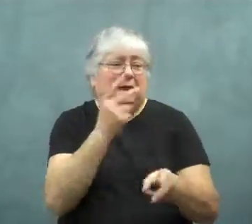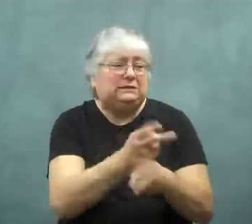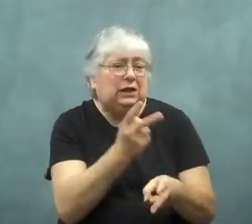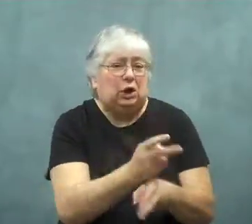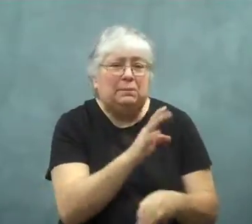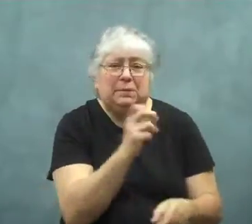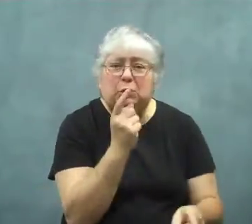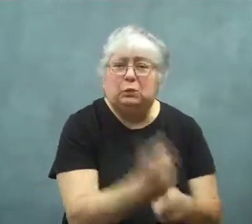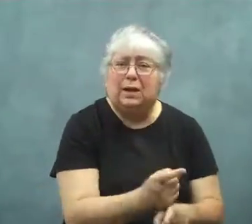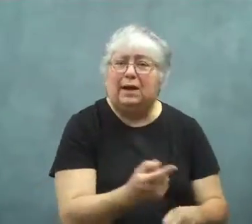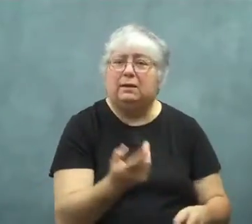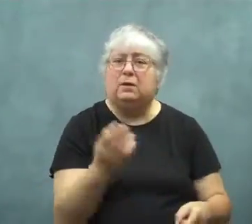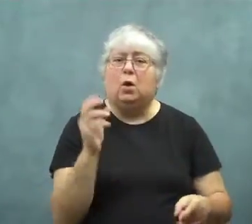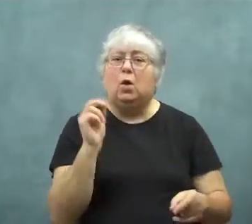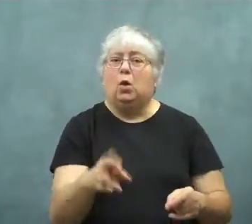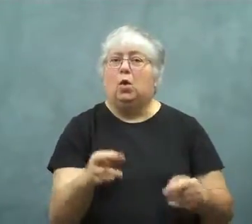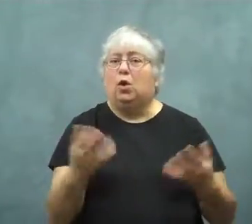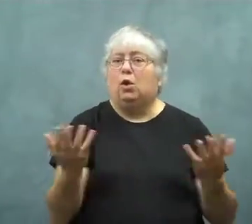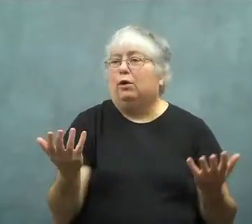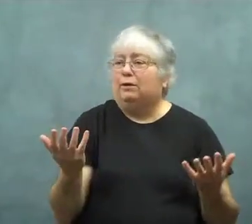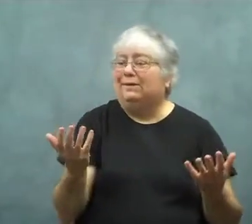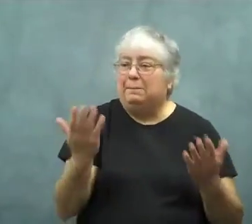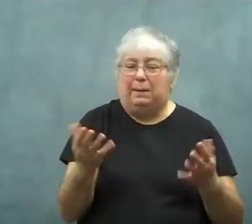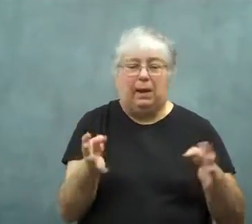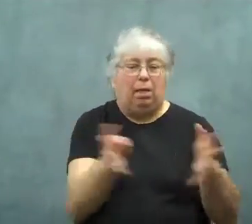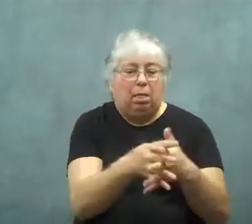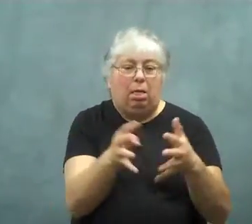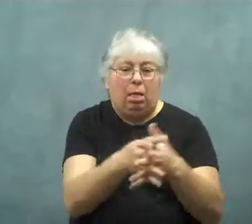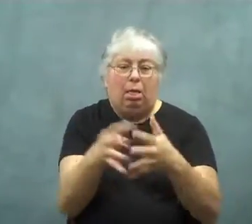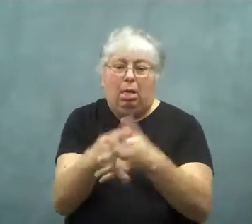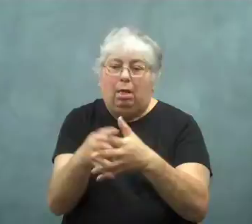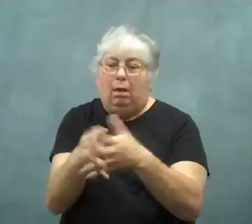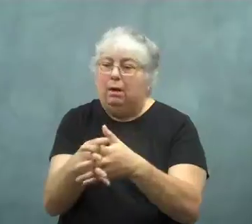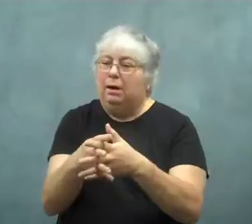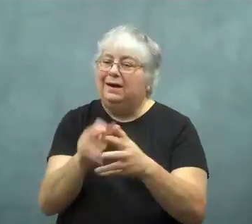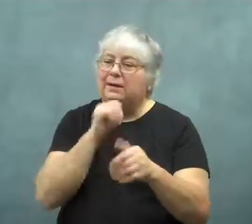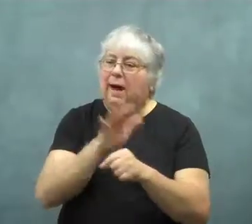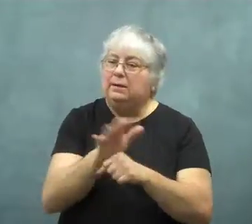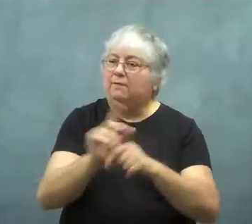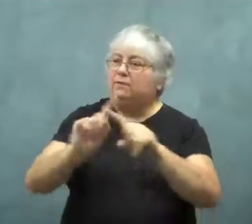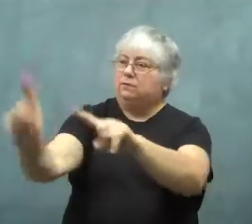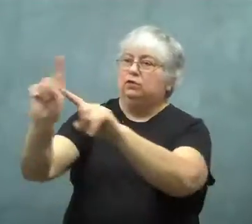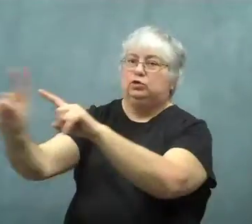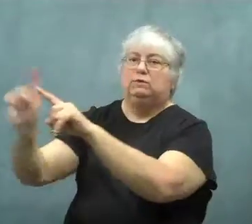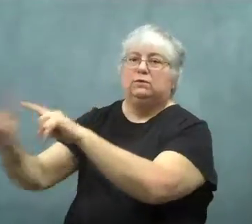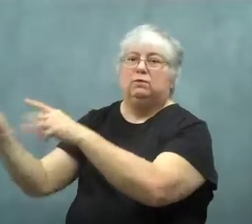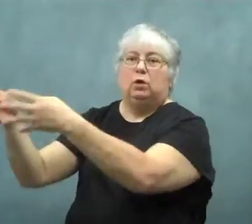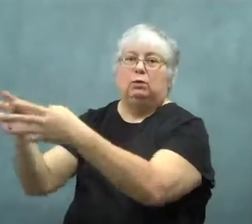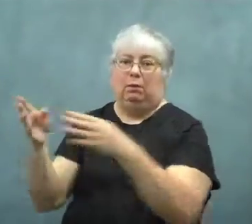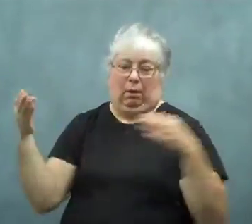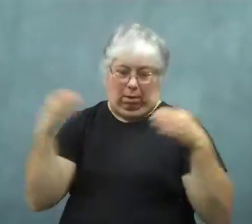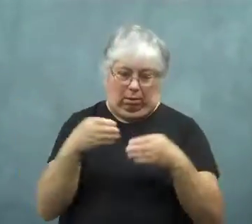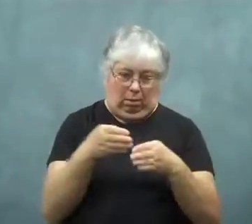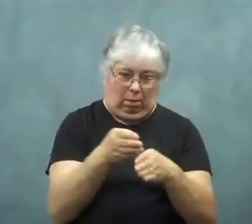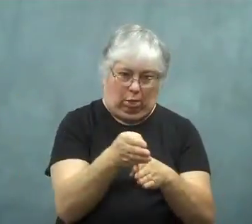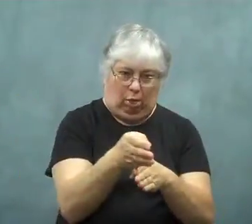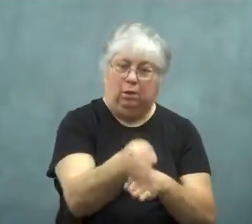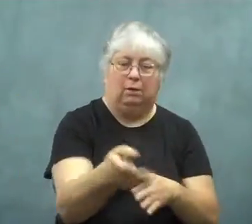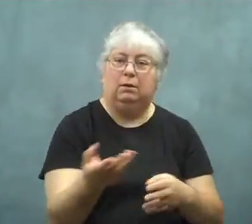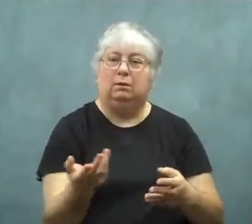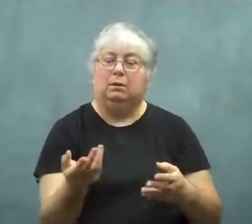Maybe the scientists didn't properly care for the bees,